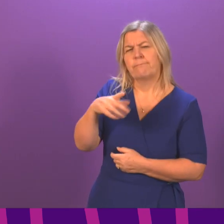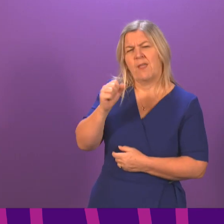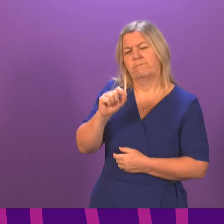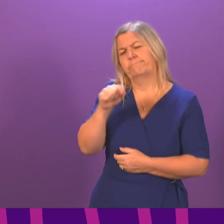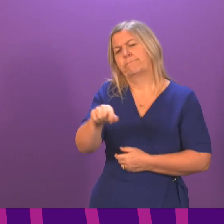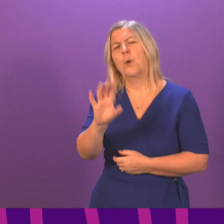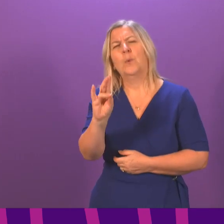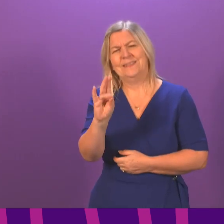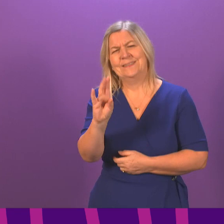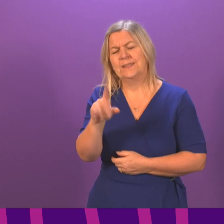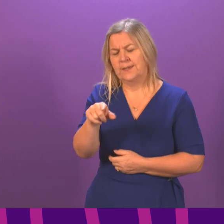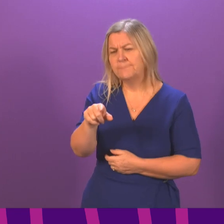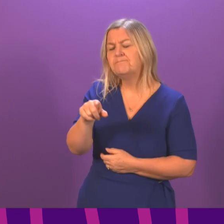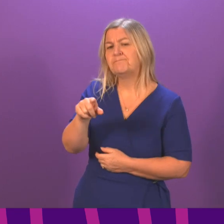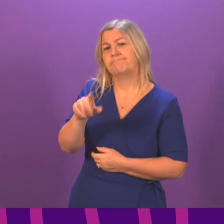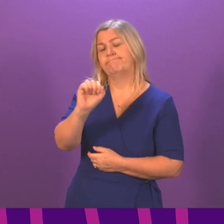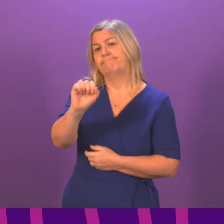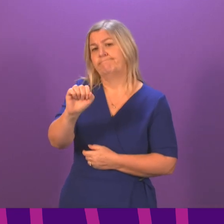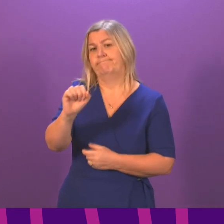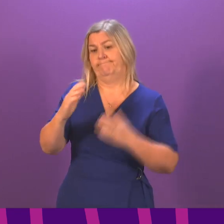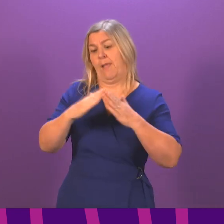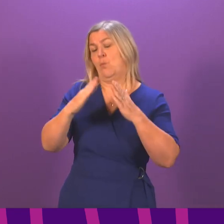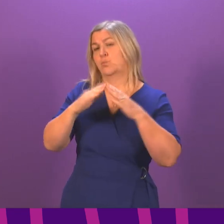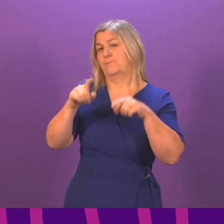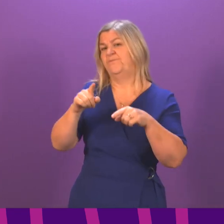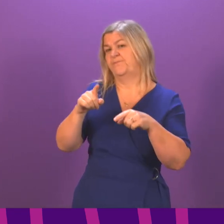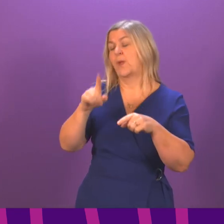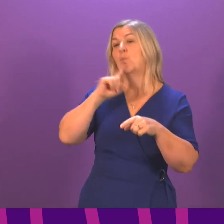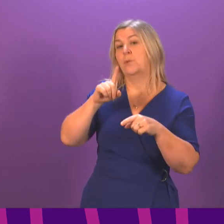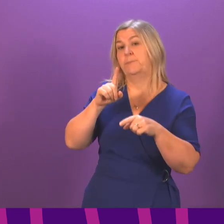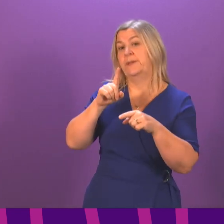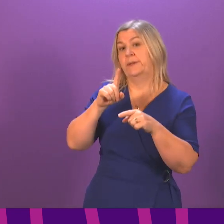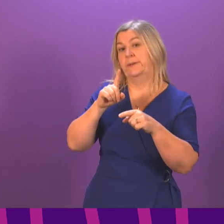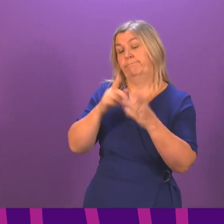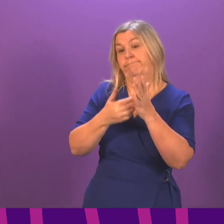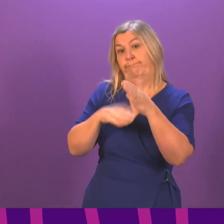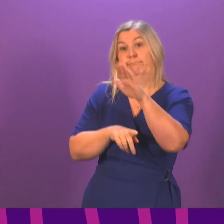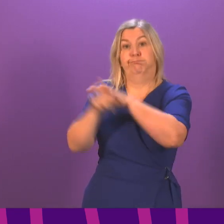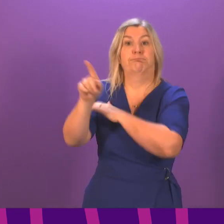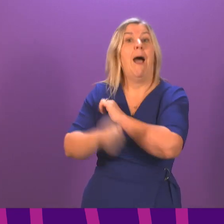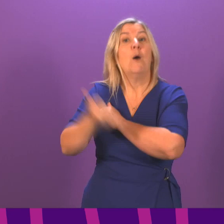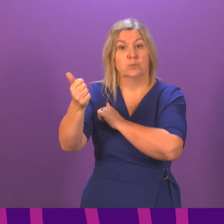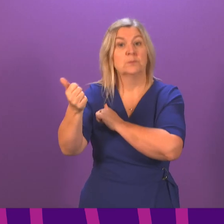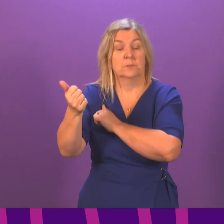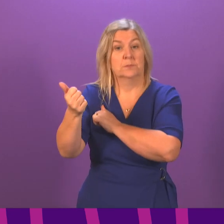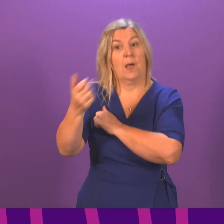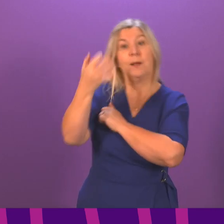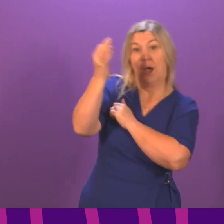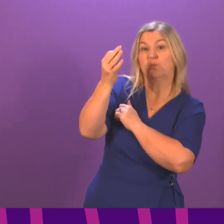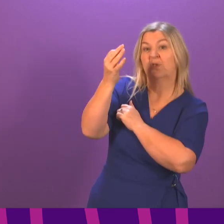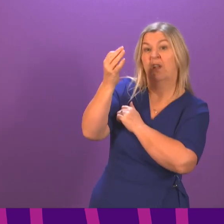son, will be ejected from her home by sheriff officers next Wednesday. The local council